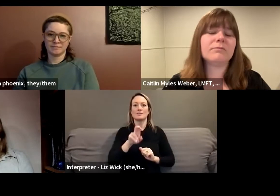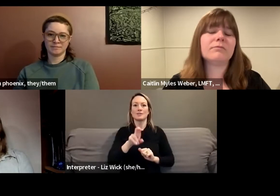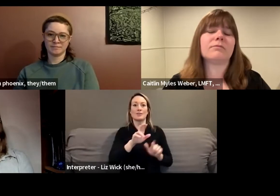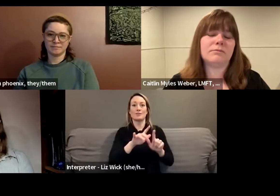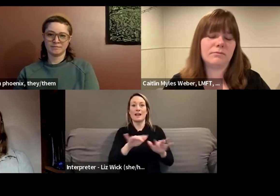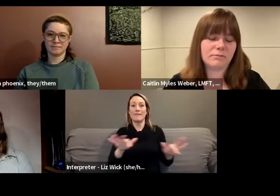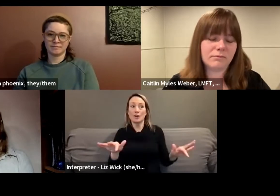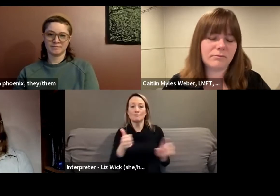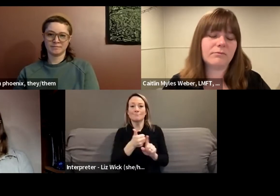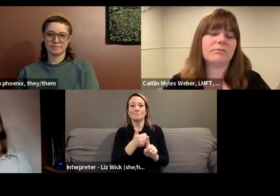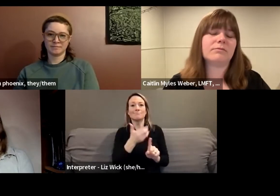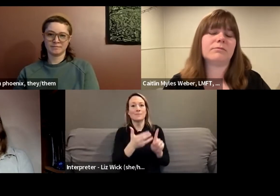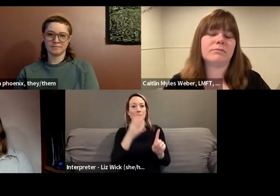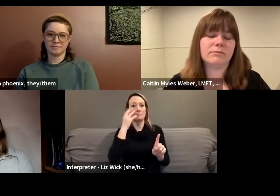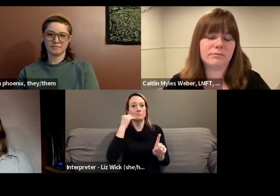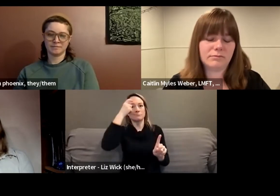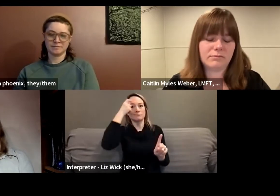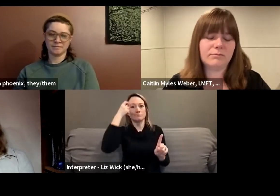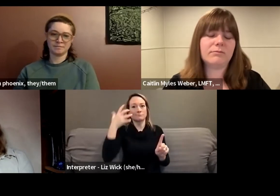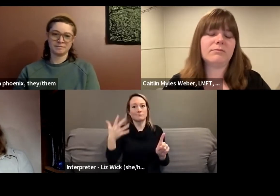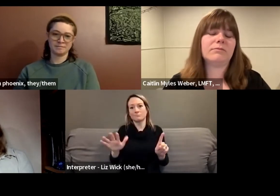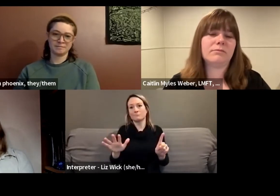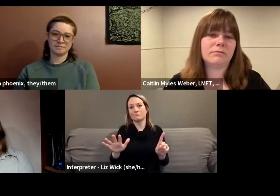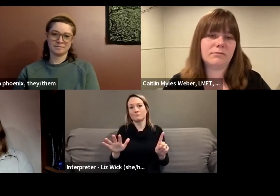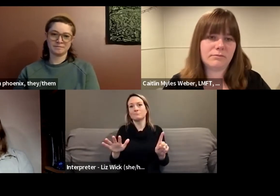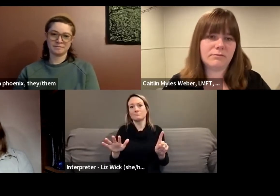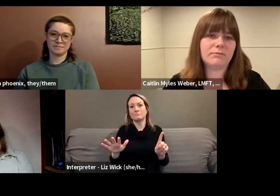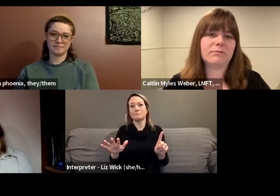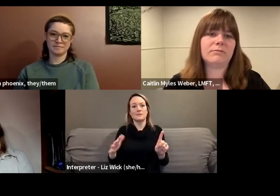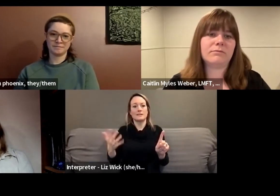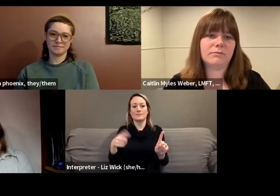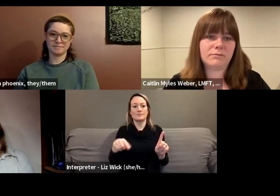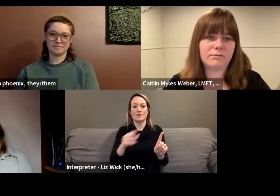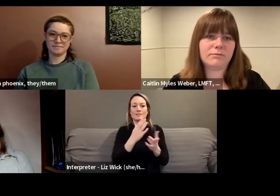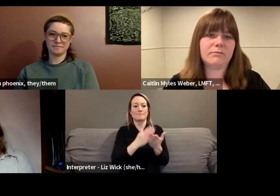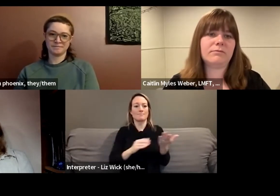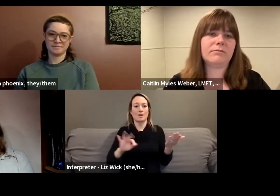And that's just part of what I try to validate